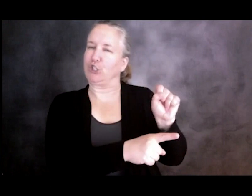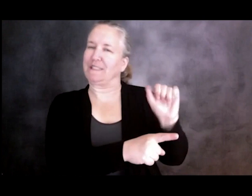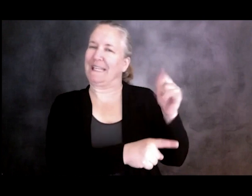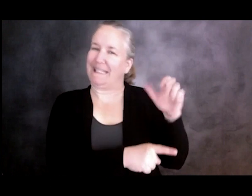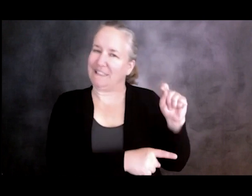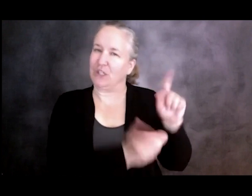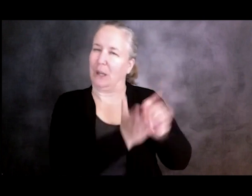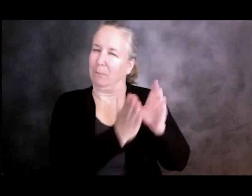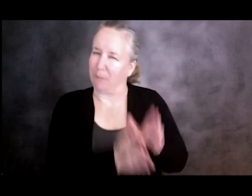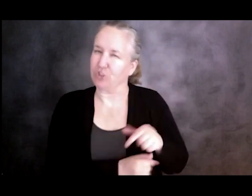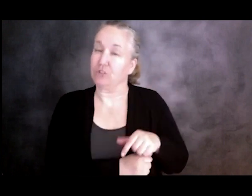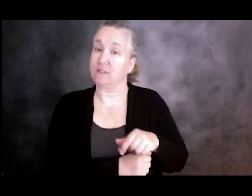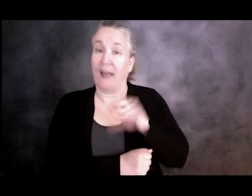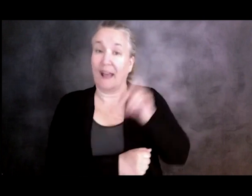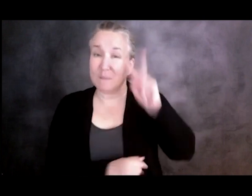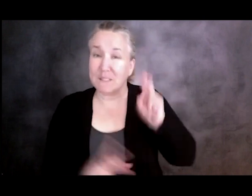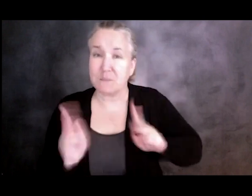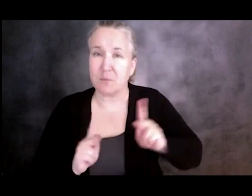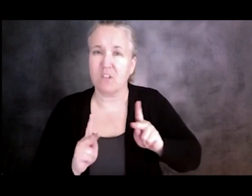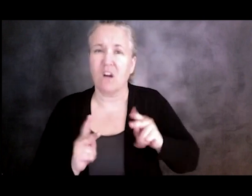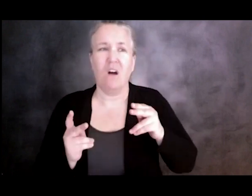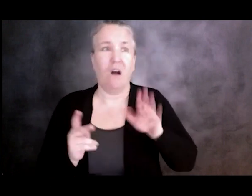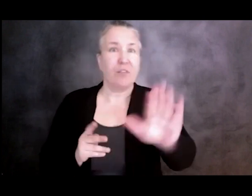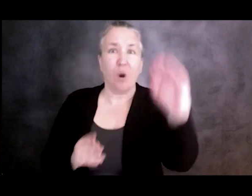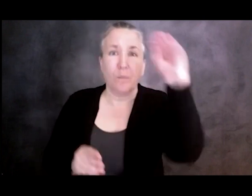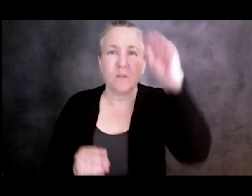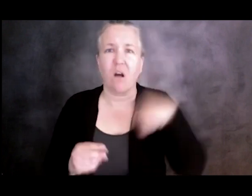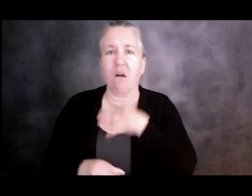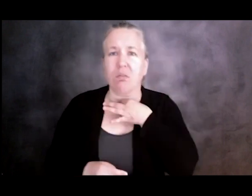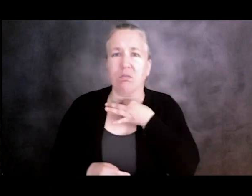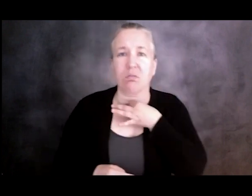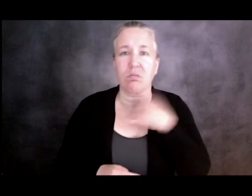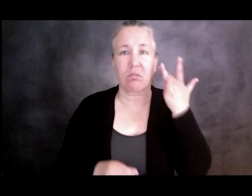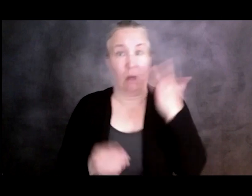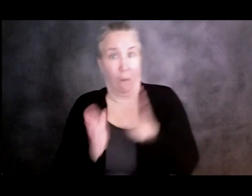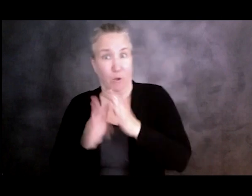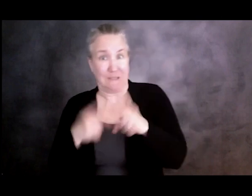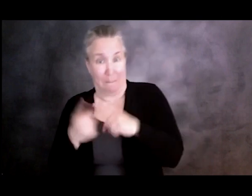and I was writing for Vietnamese people. What are Vietnamese people going to think? Because this is supposed to be a book about Vietnamese voices